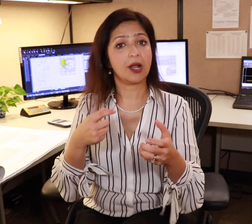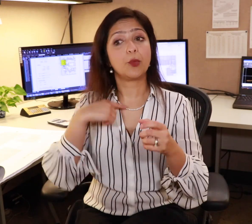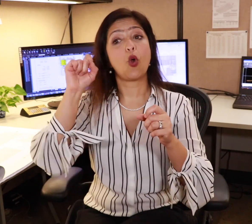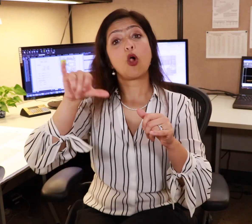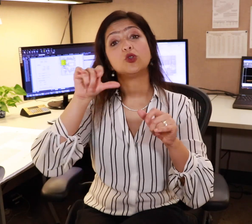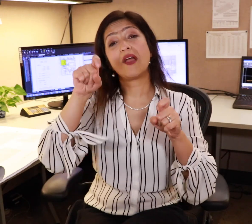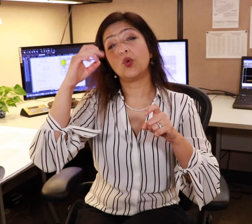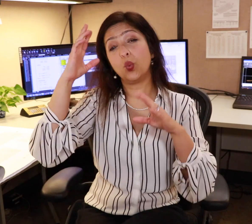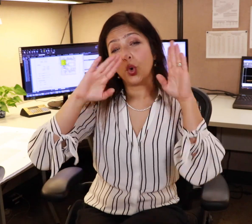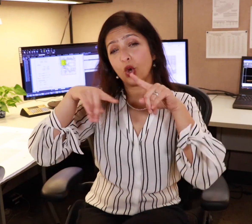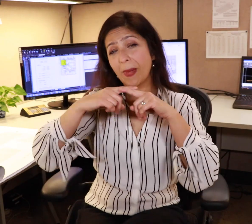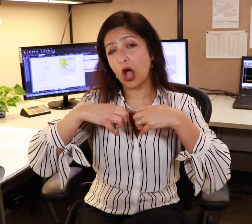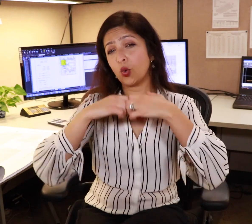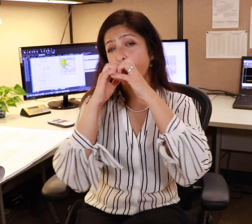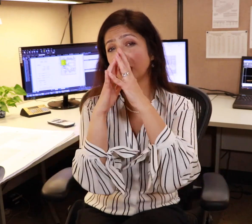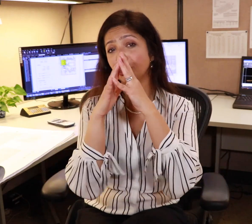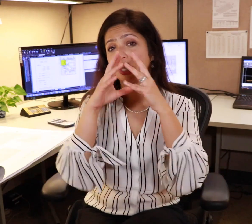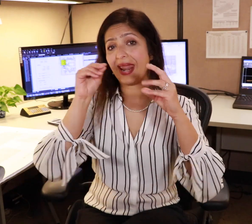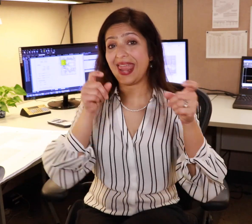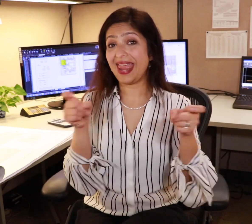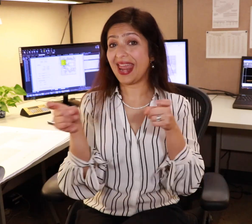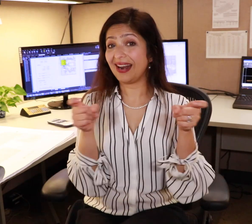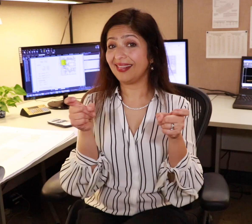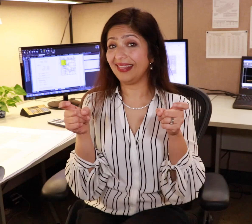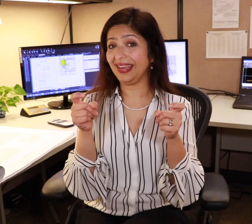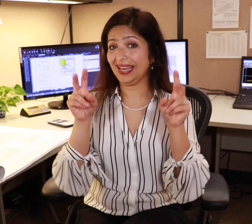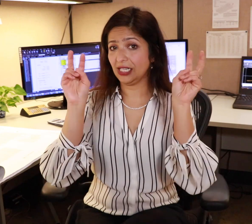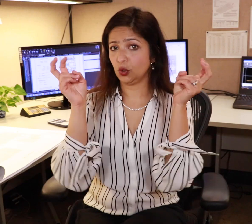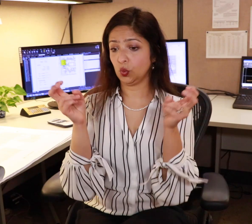but we also have to worry about the erection of the building and handling issues.